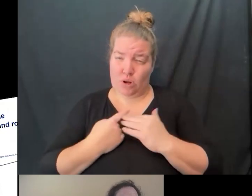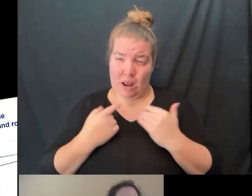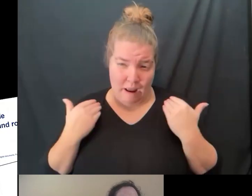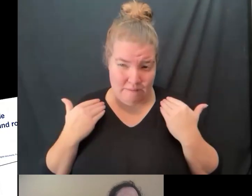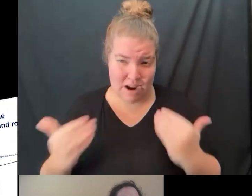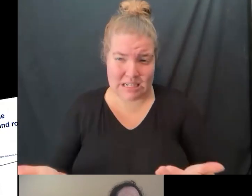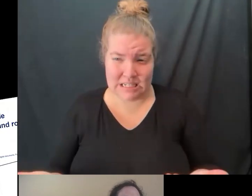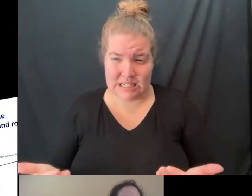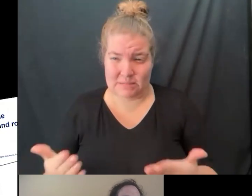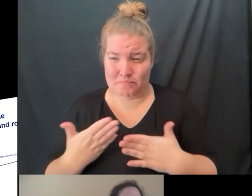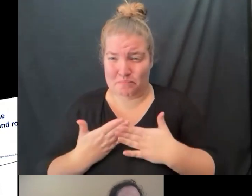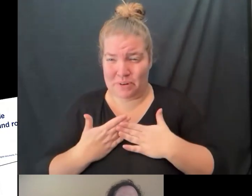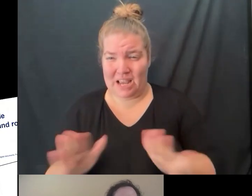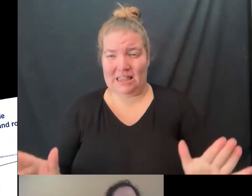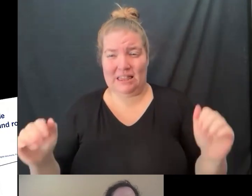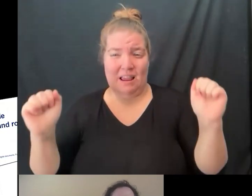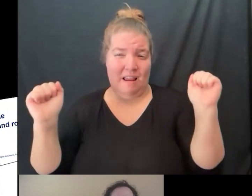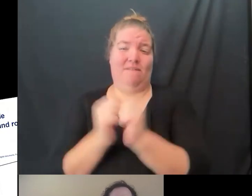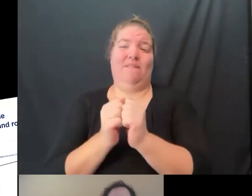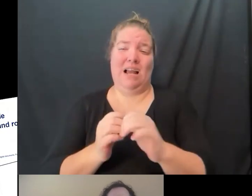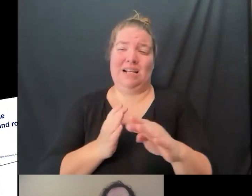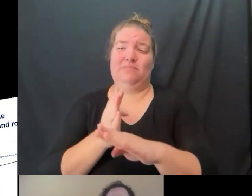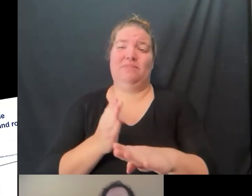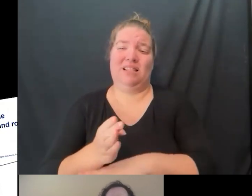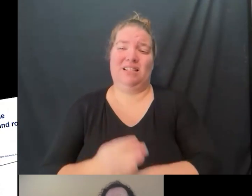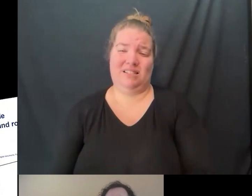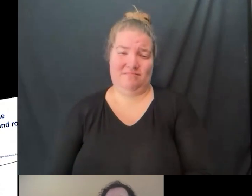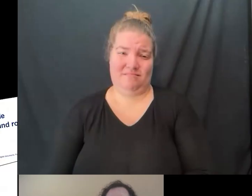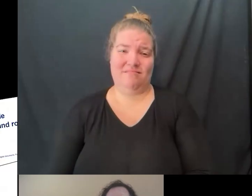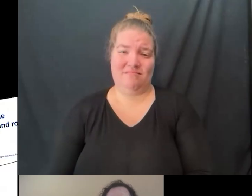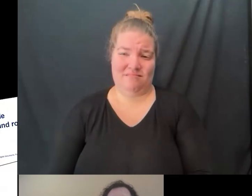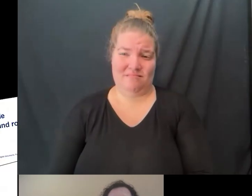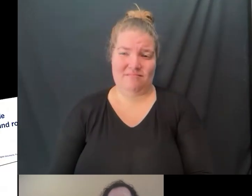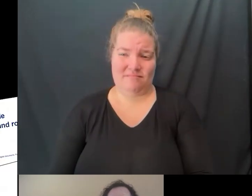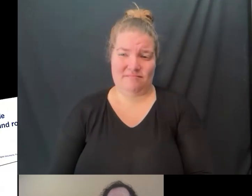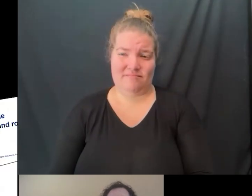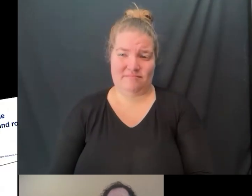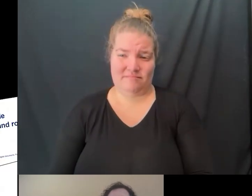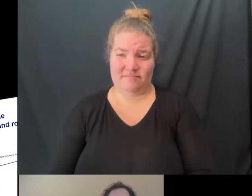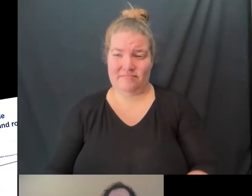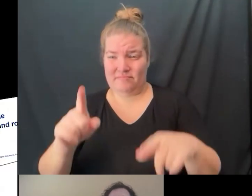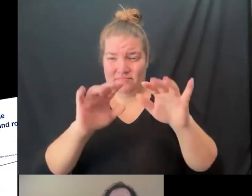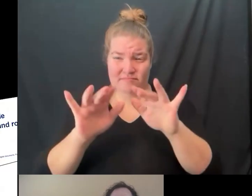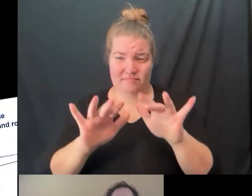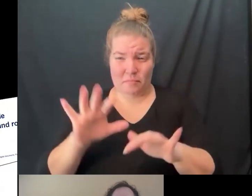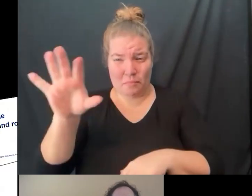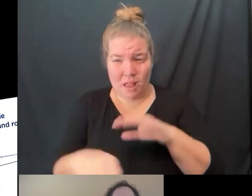We want to build things in inclusive by default. If someone's writing an article in Word that's going to be on your website, let's give them